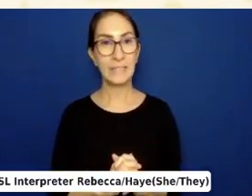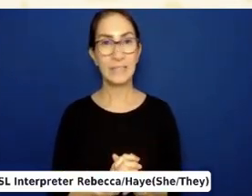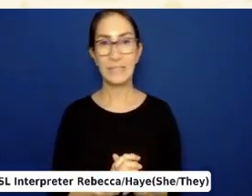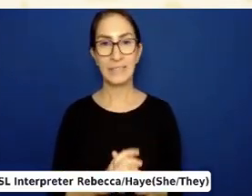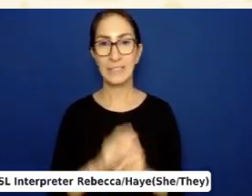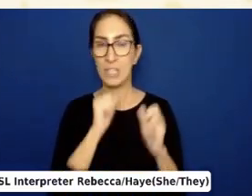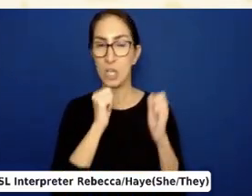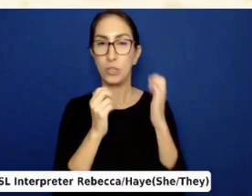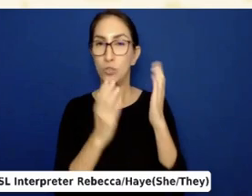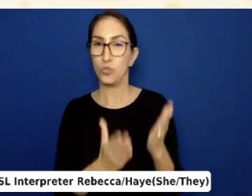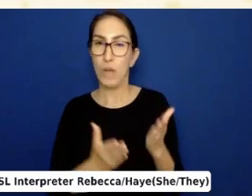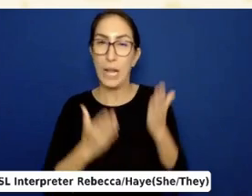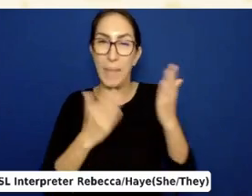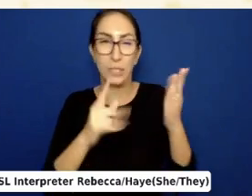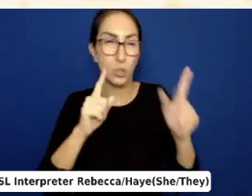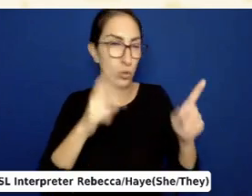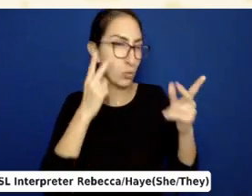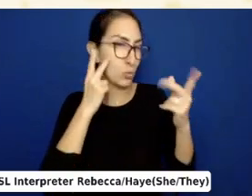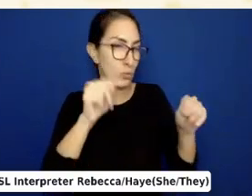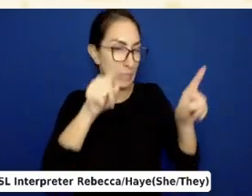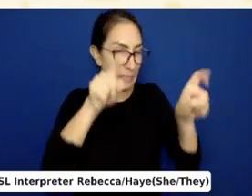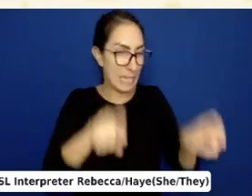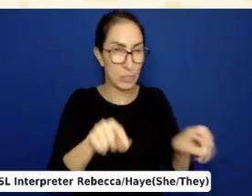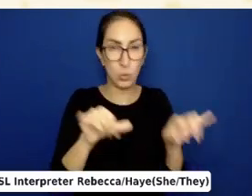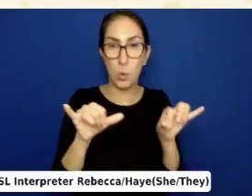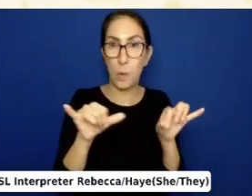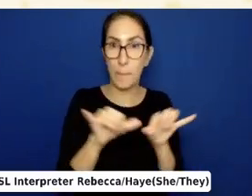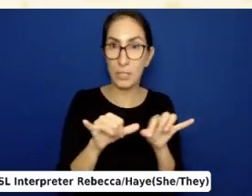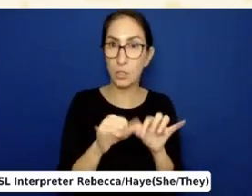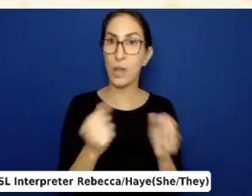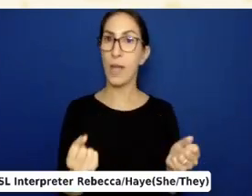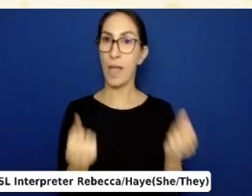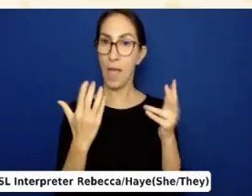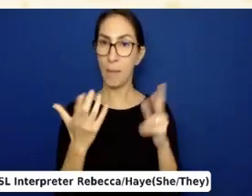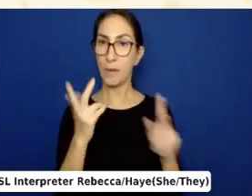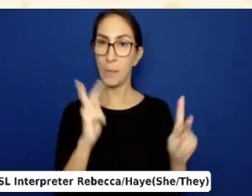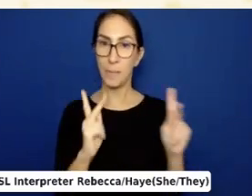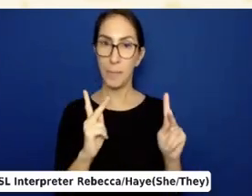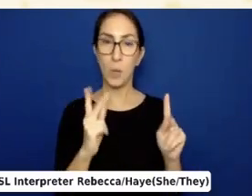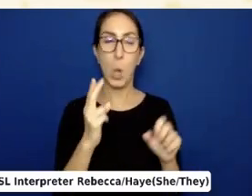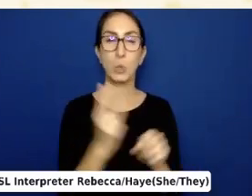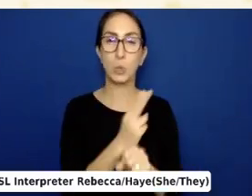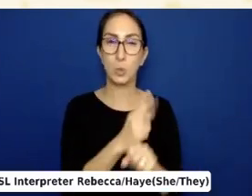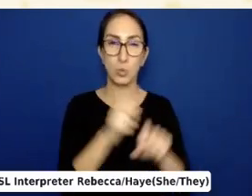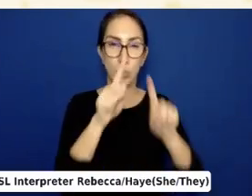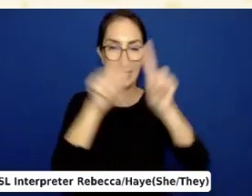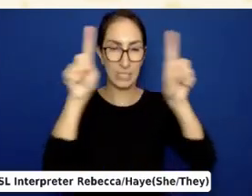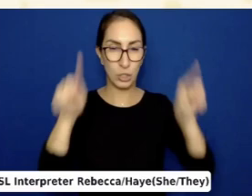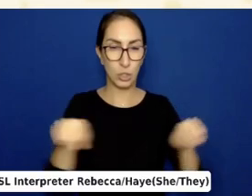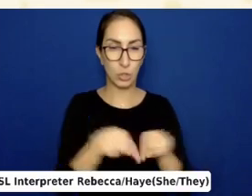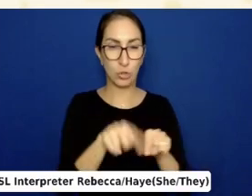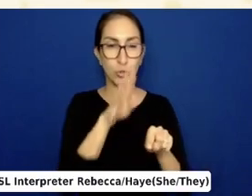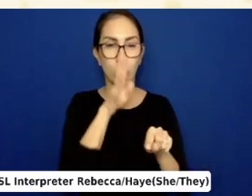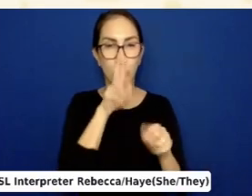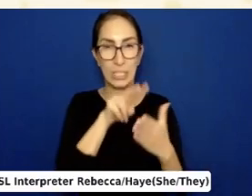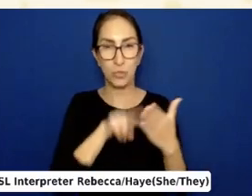to measure how much people are using screen readers on your site.